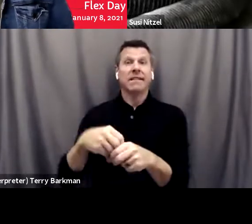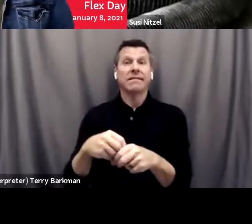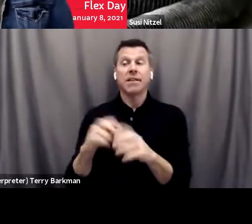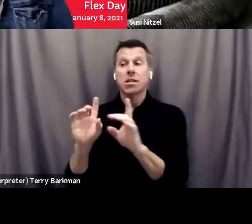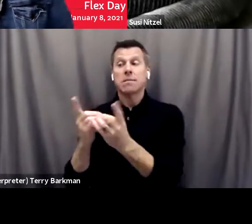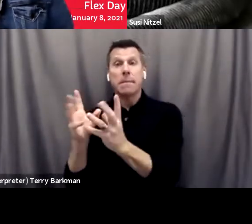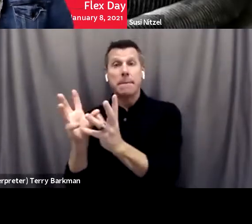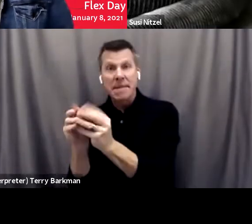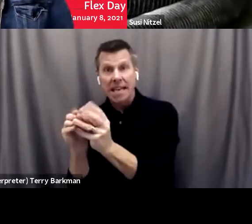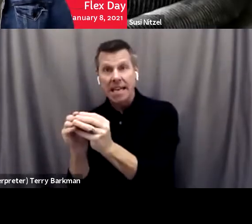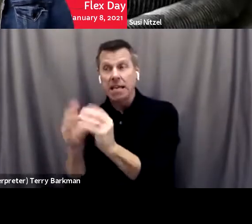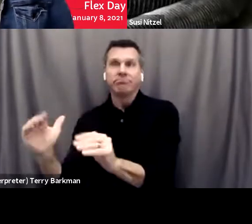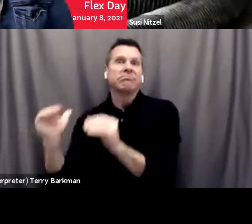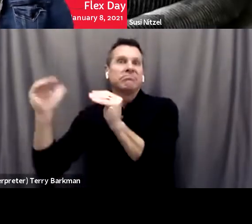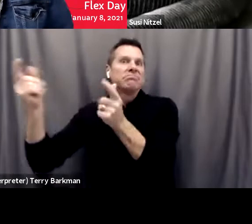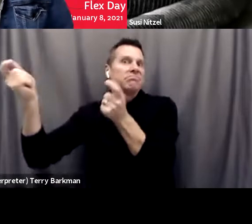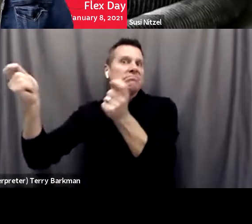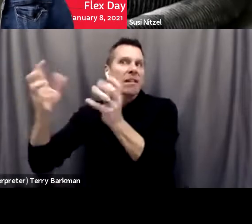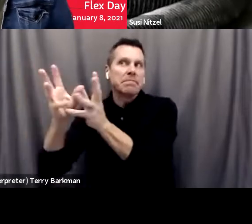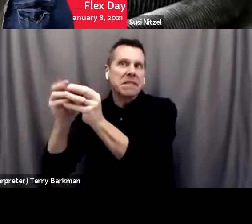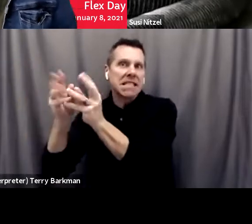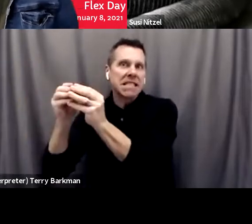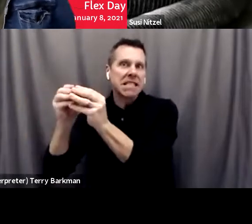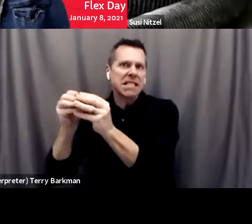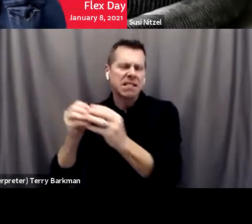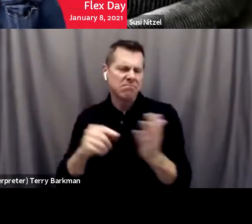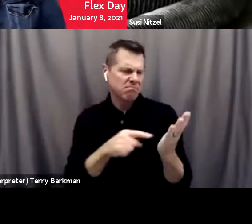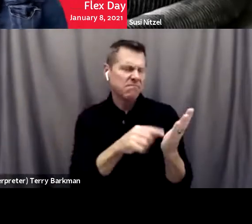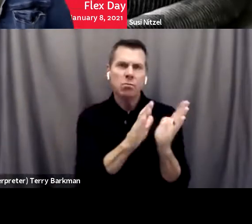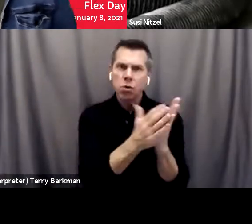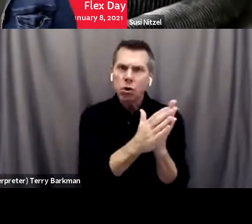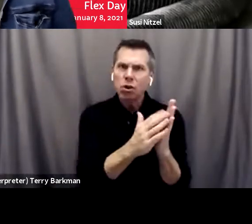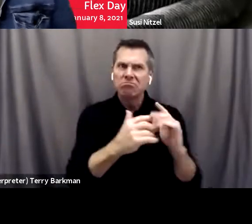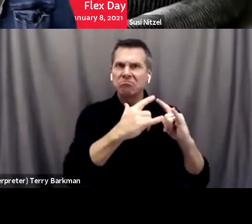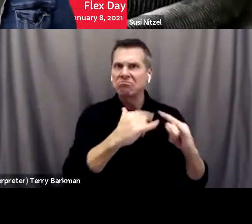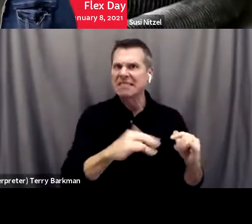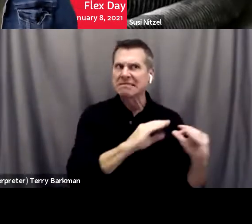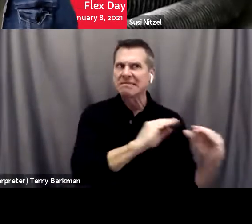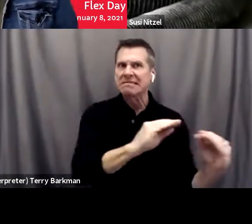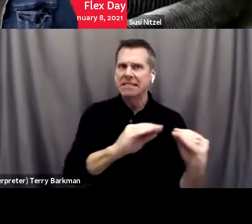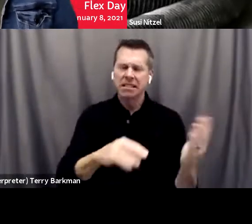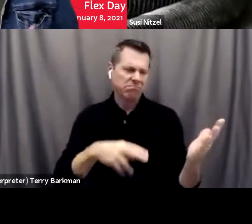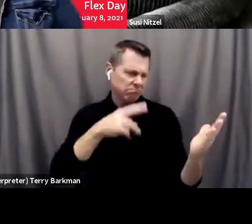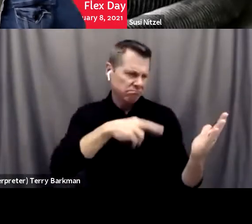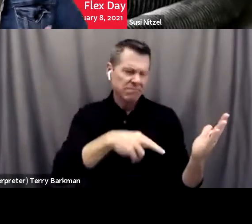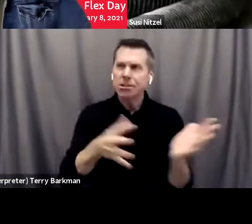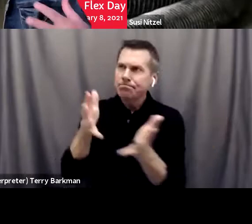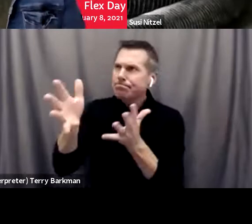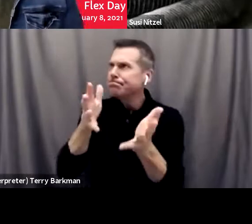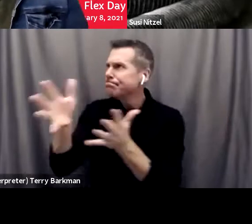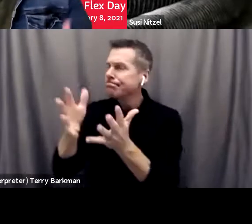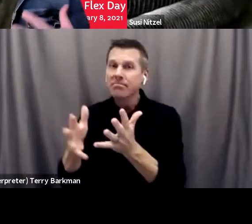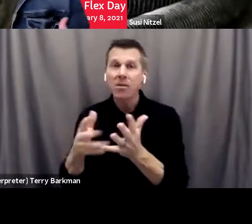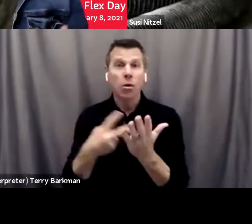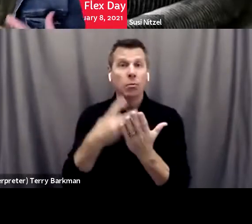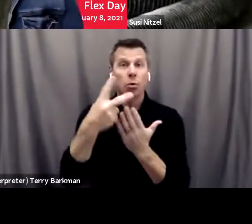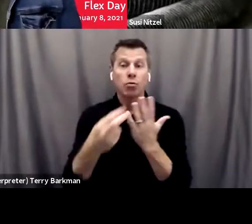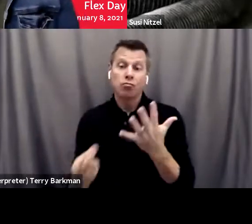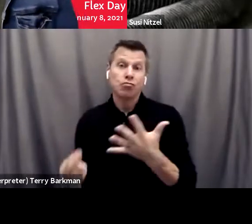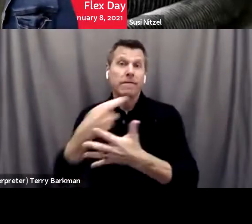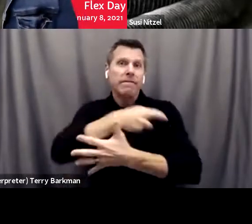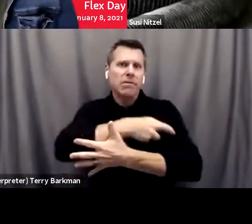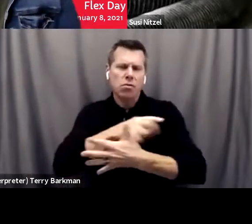executive meetings, looking at the curriculum and helping with, with program review in the framework of what we do in counseling and how